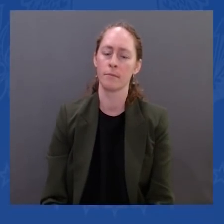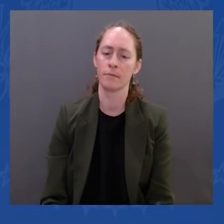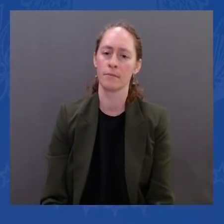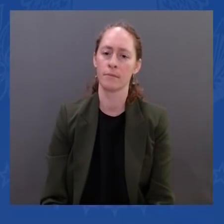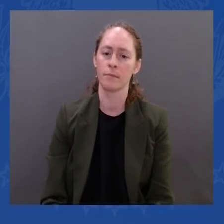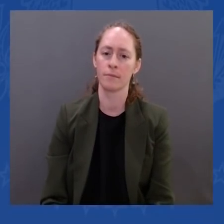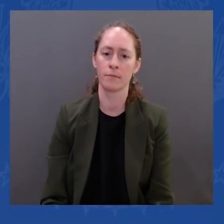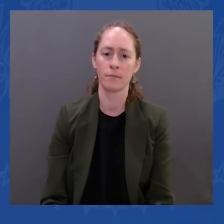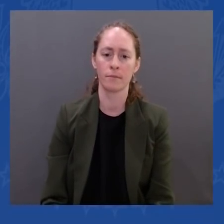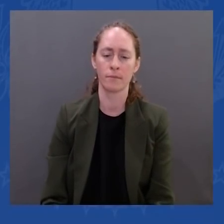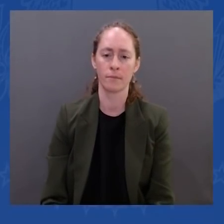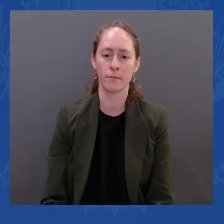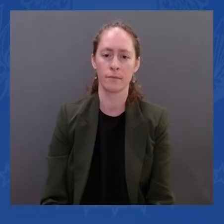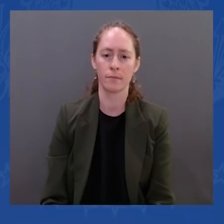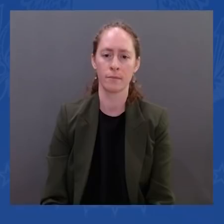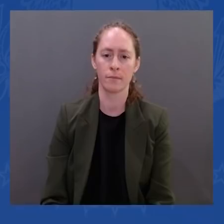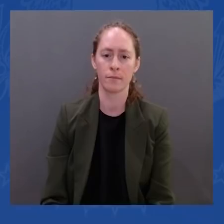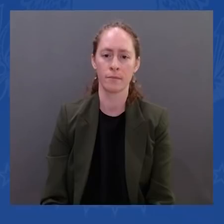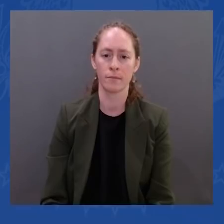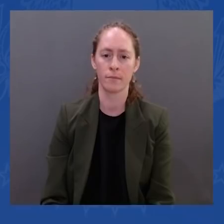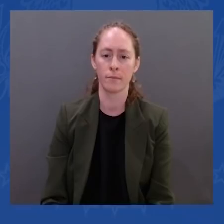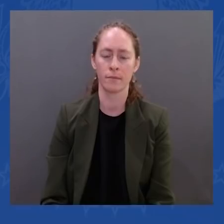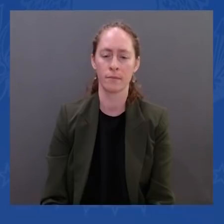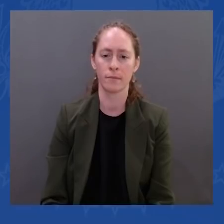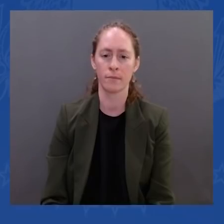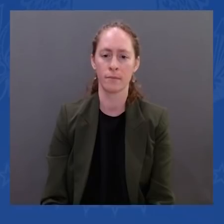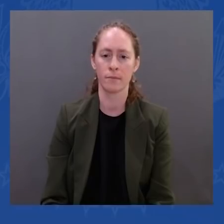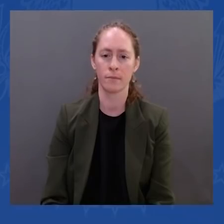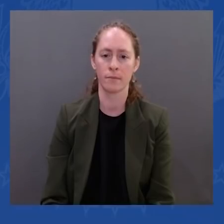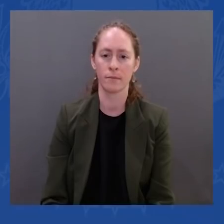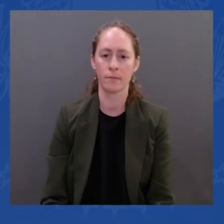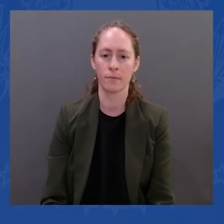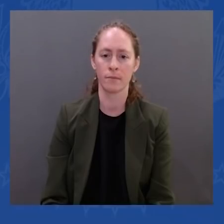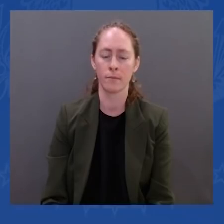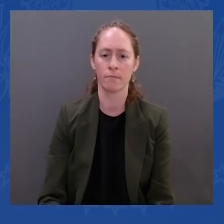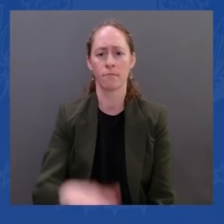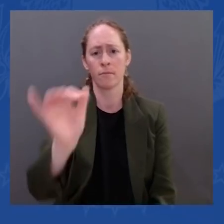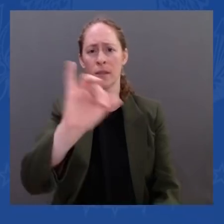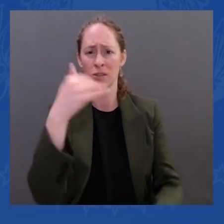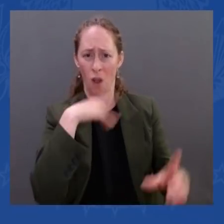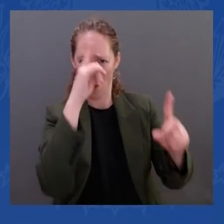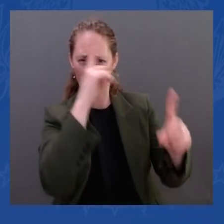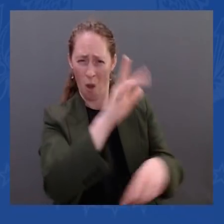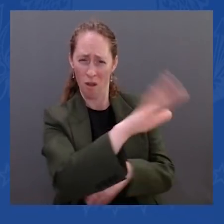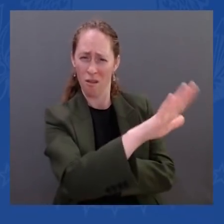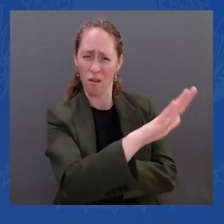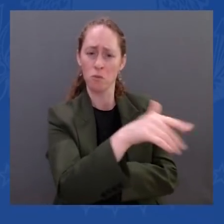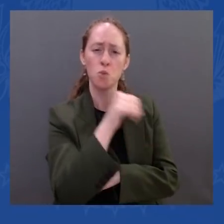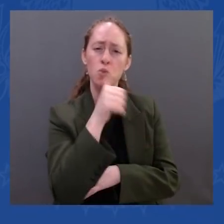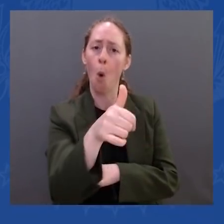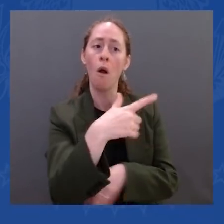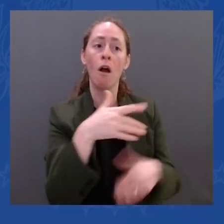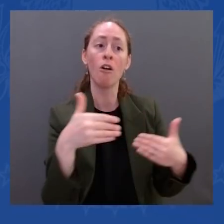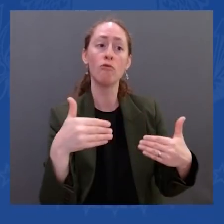by the United States must be reliable. We have full confidence in response by the United States, including extended deterrence.